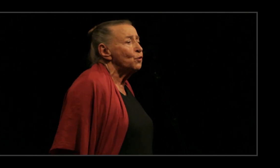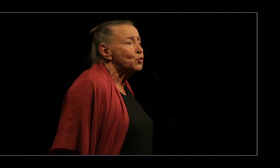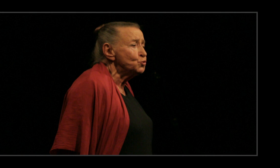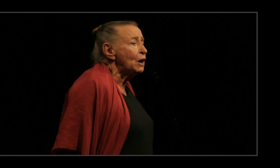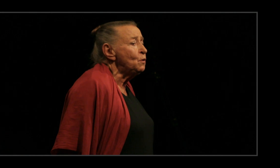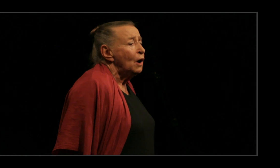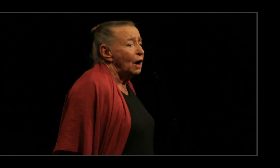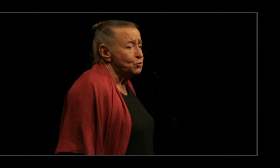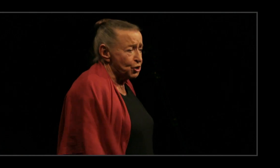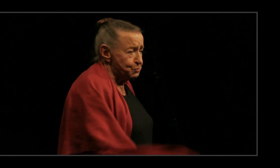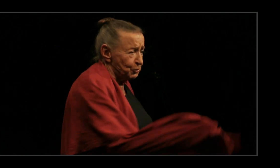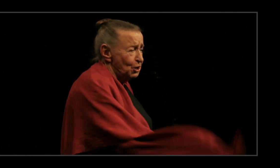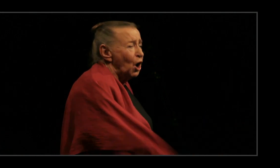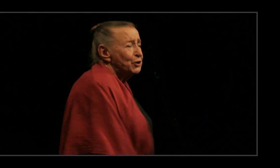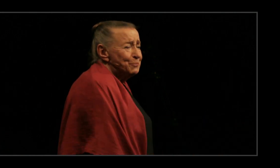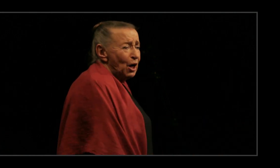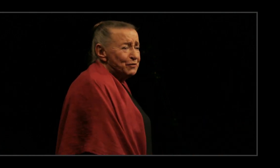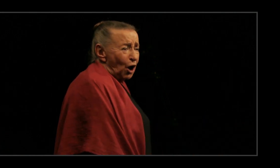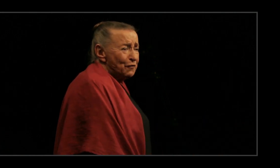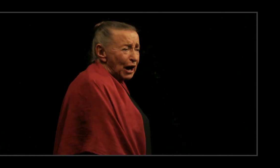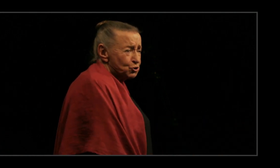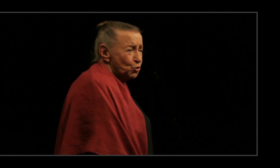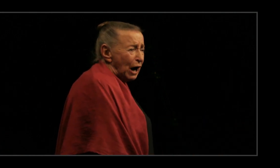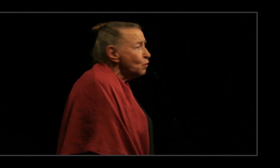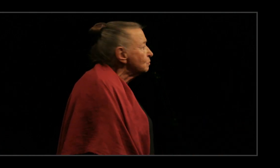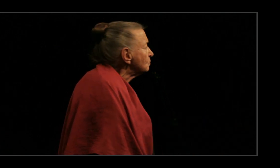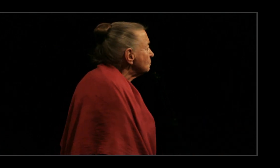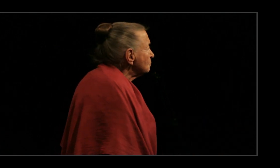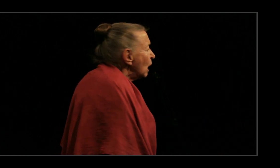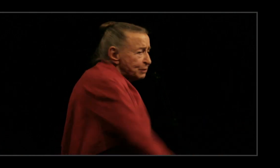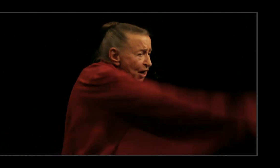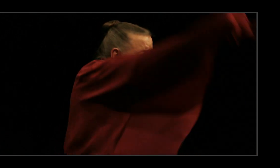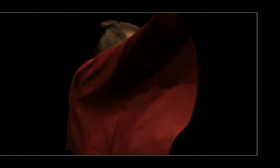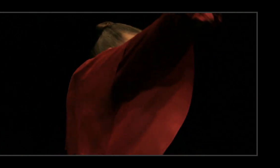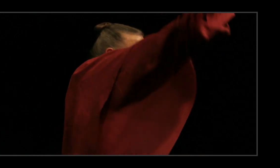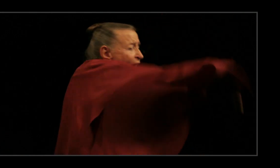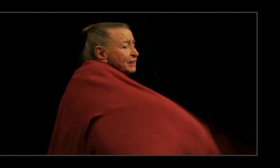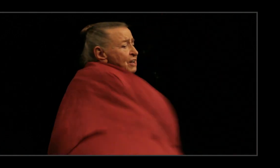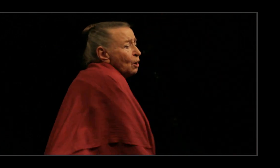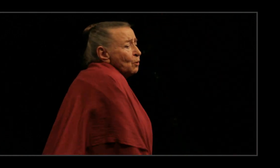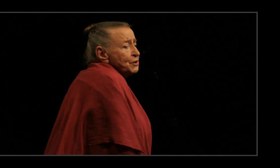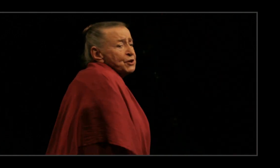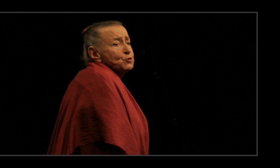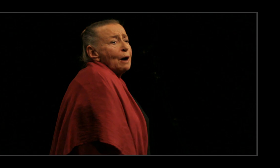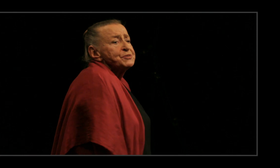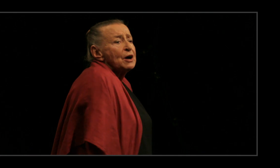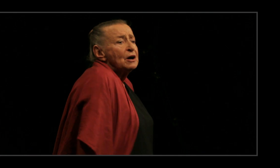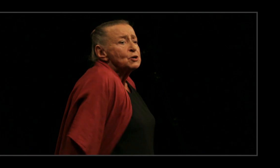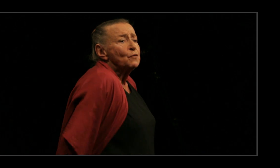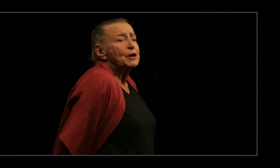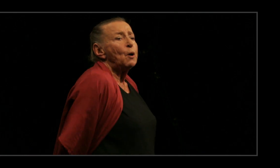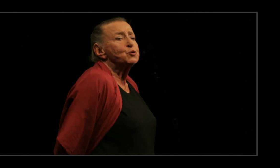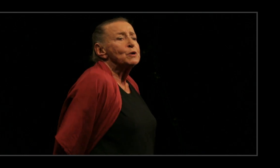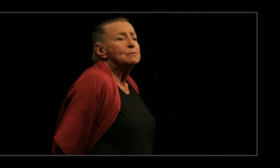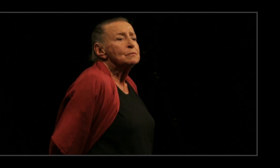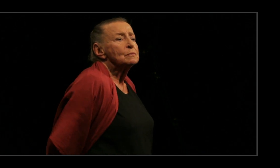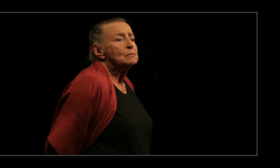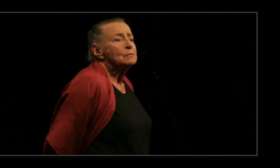you search for further victims at her side! Go! I despise you, base, dishonest man!"